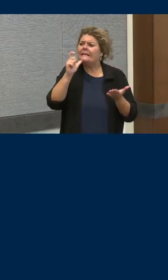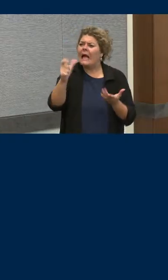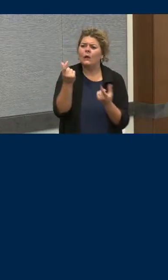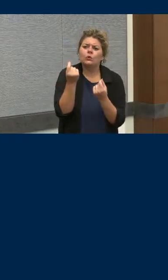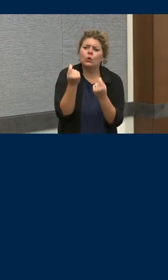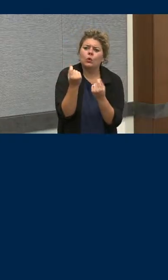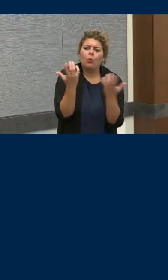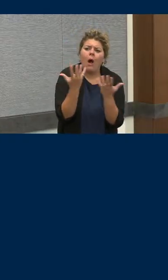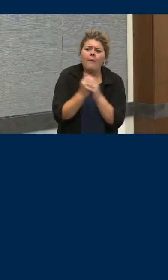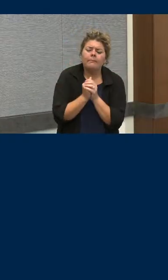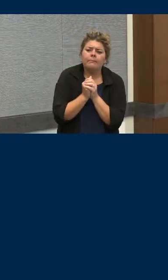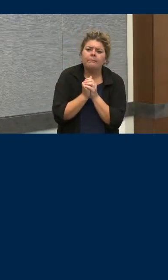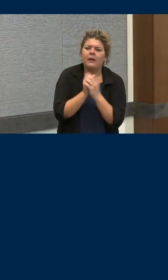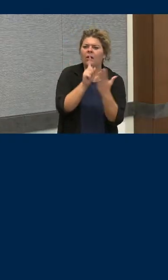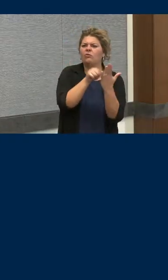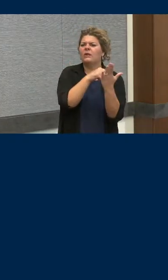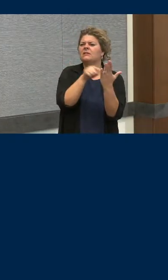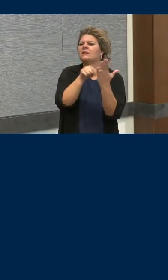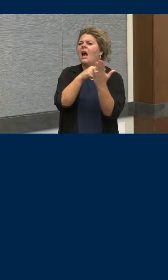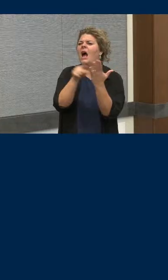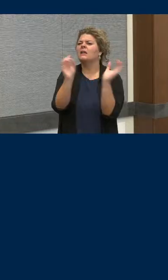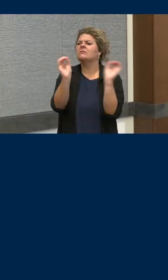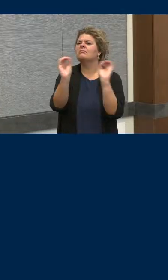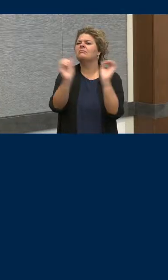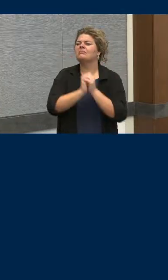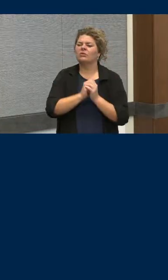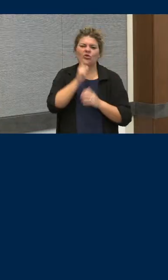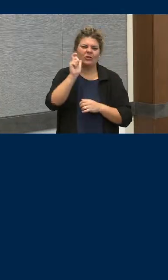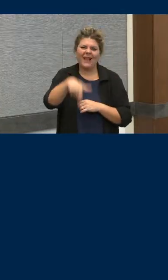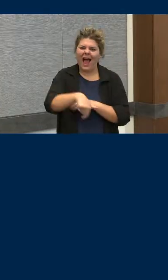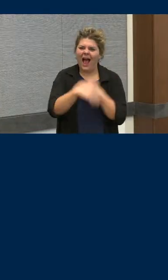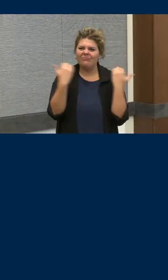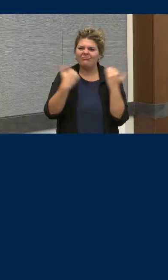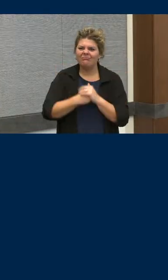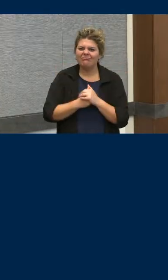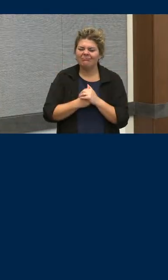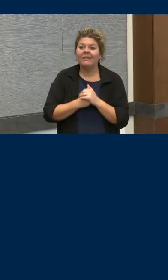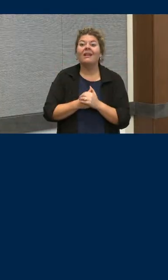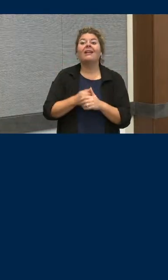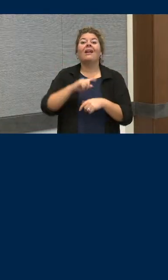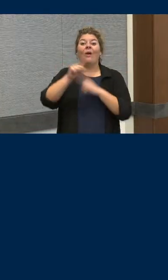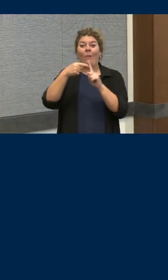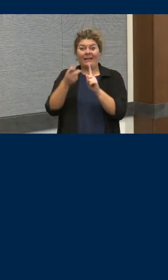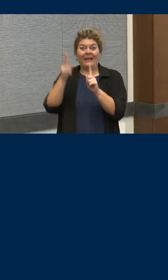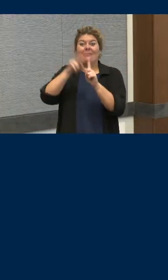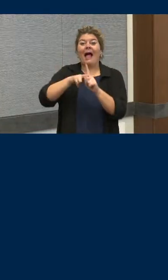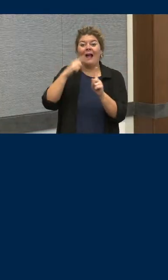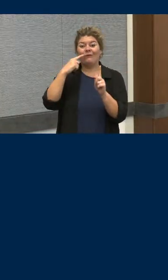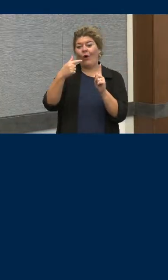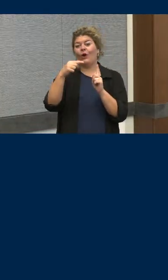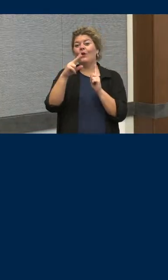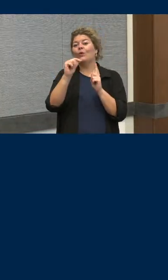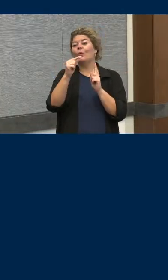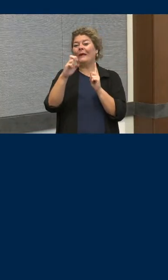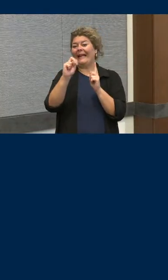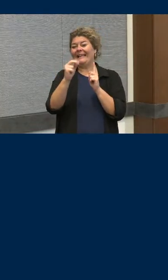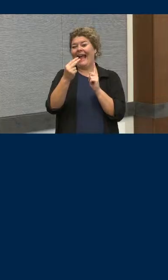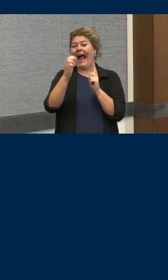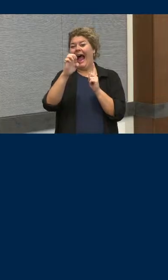do, criticize anything. By the time he applied for the Guggenheim fellowship, the United States was just